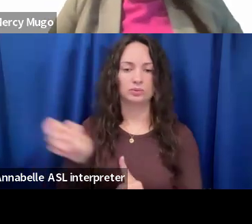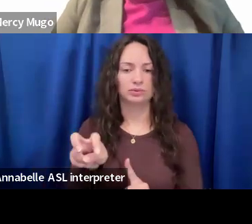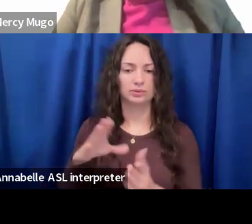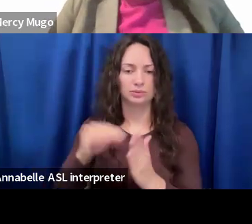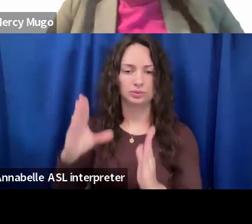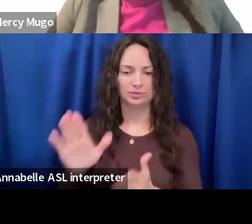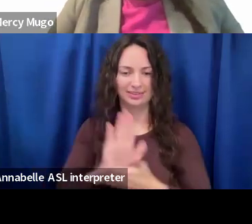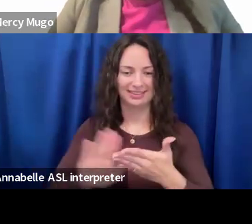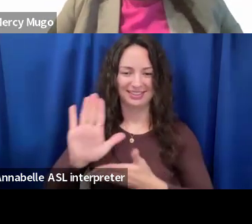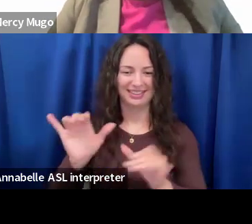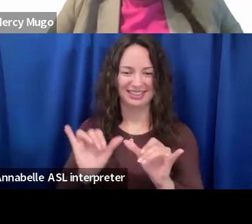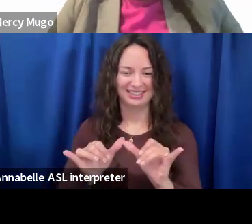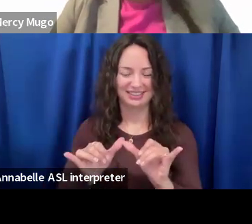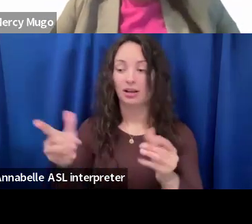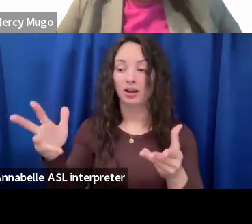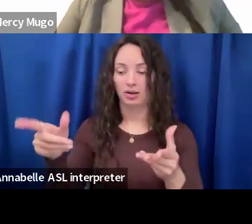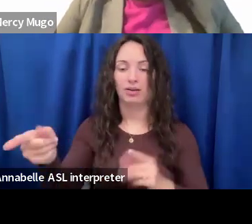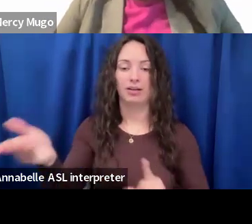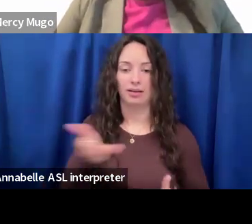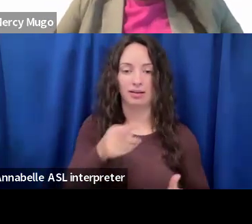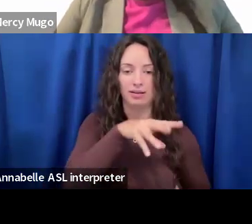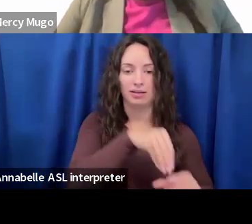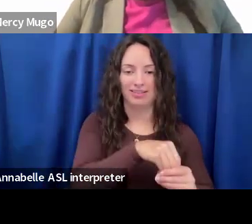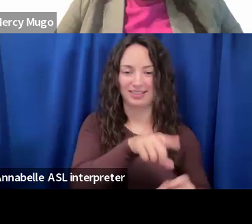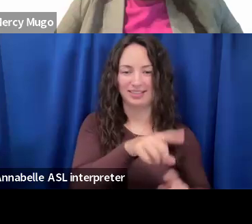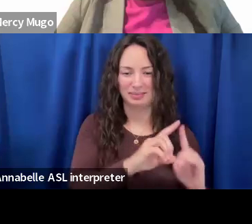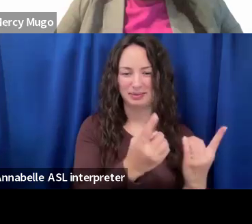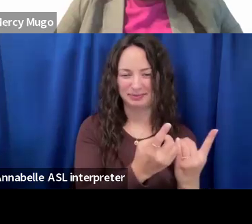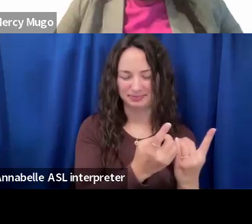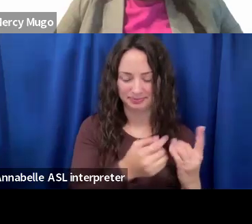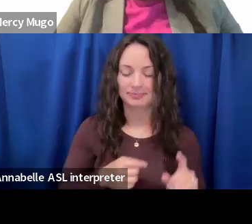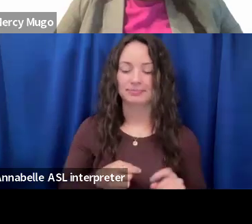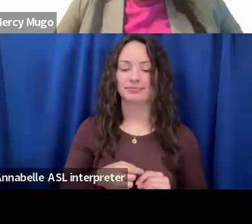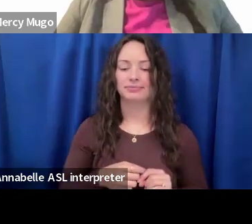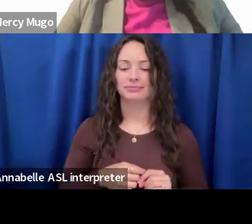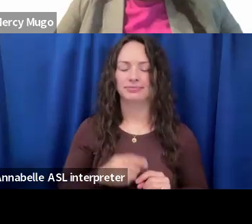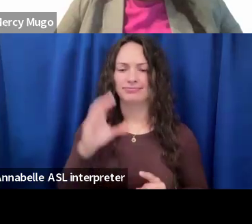already been admitted to their department. The way be located students as we got the word